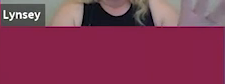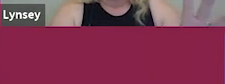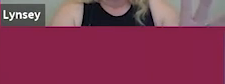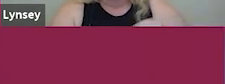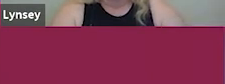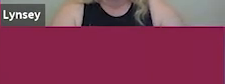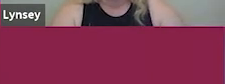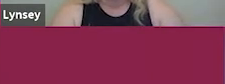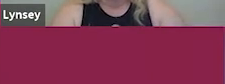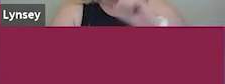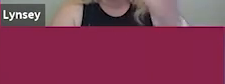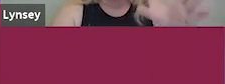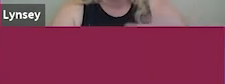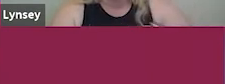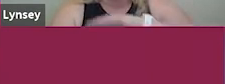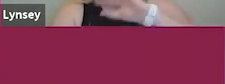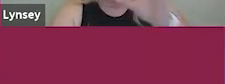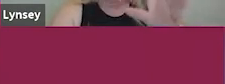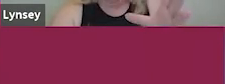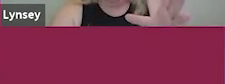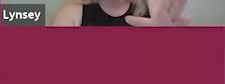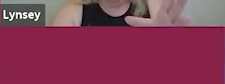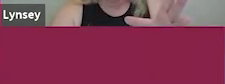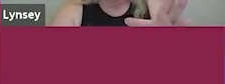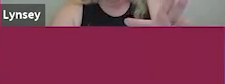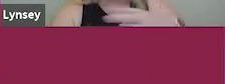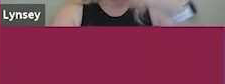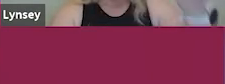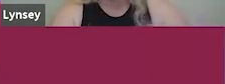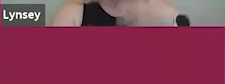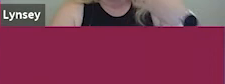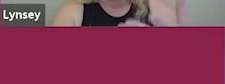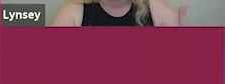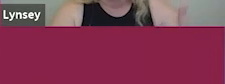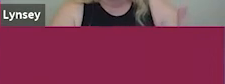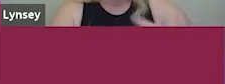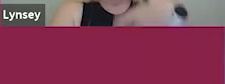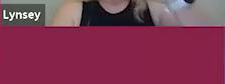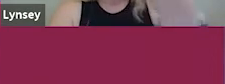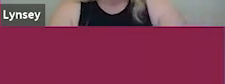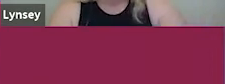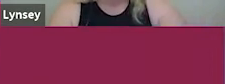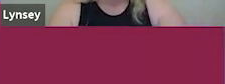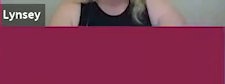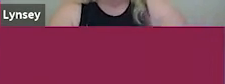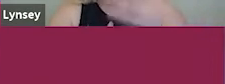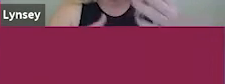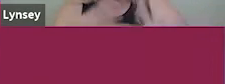goals. So if they have life goals and you have created - something they're doing is going to